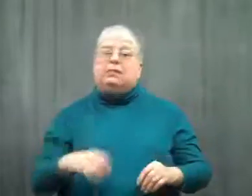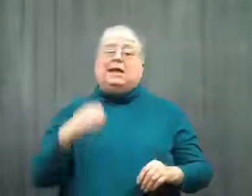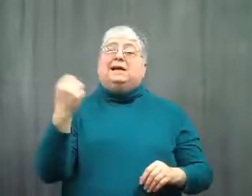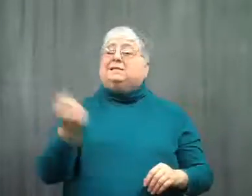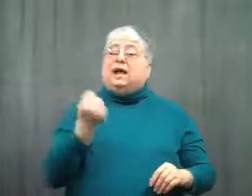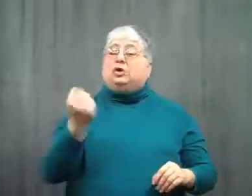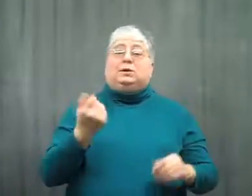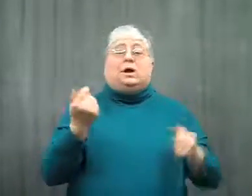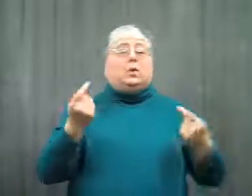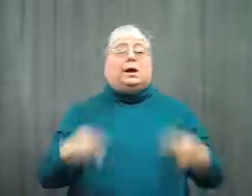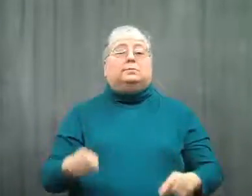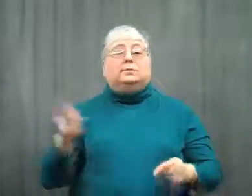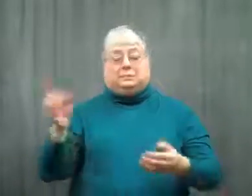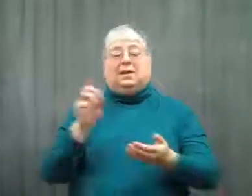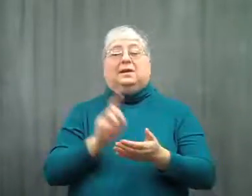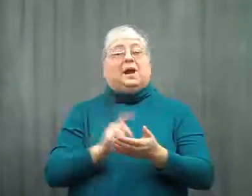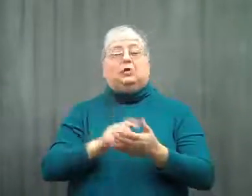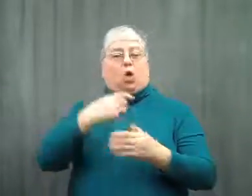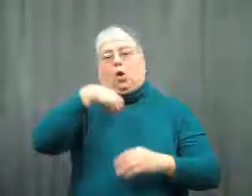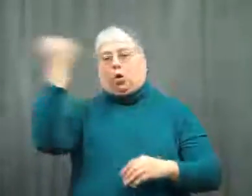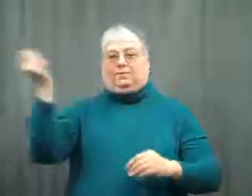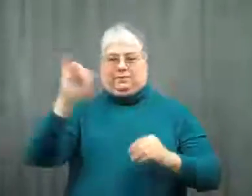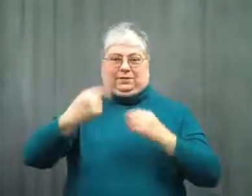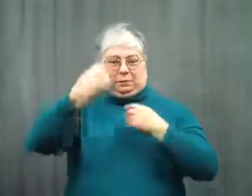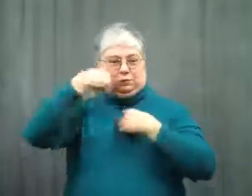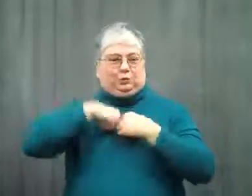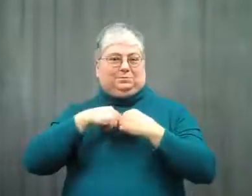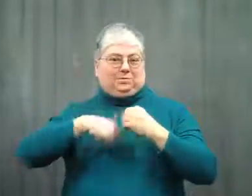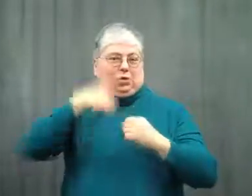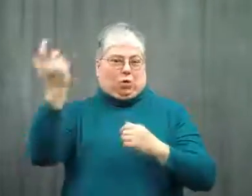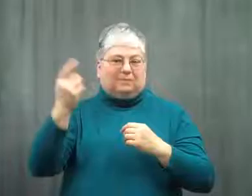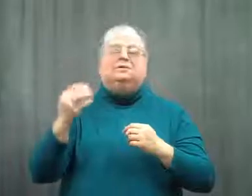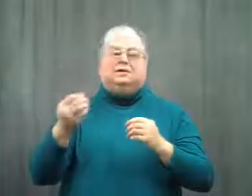The breathing tube was removed recently on Saturday.